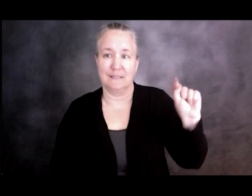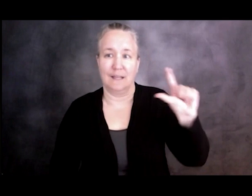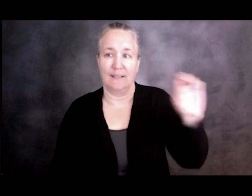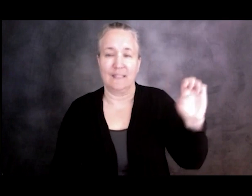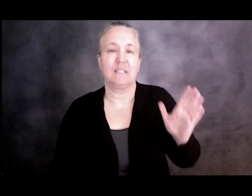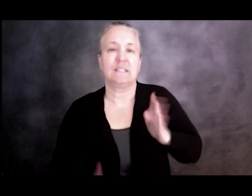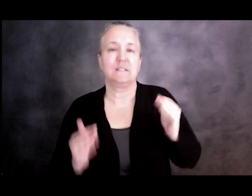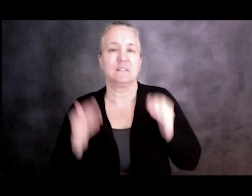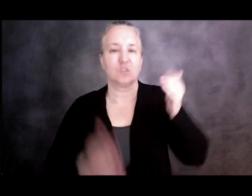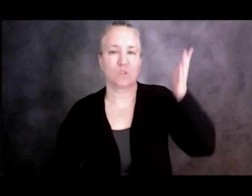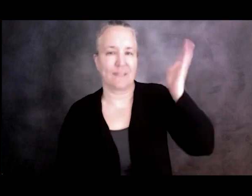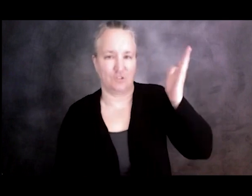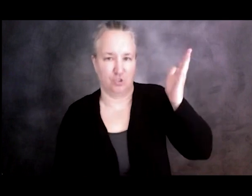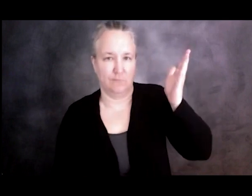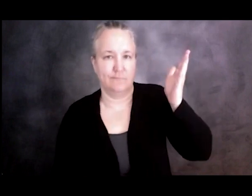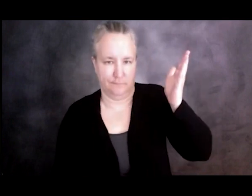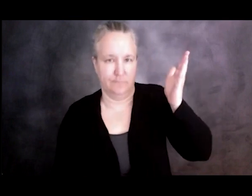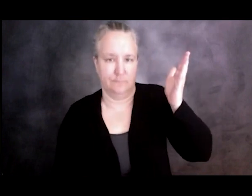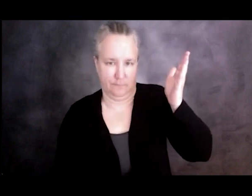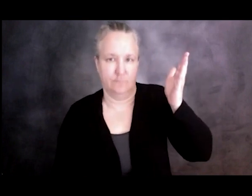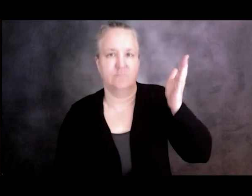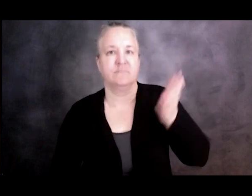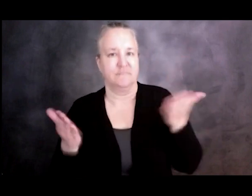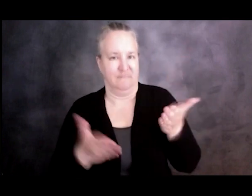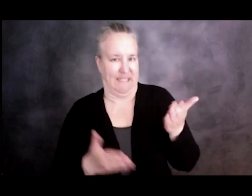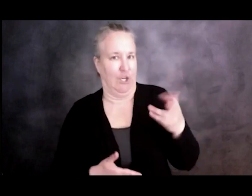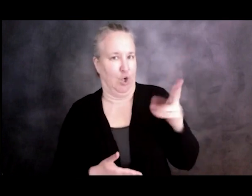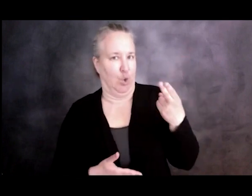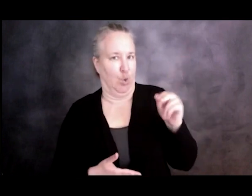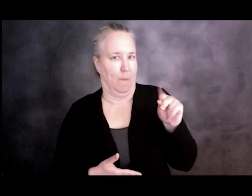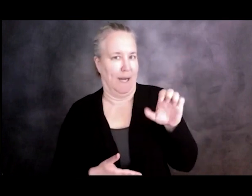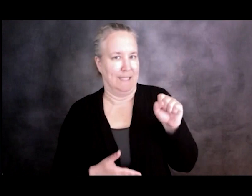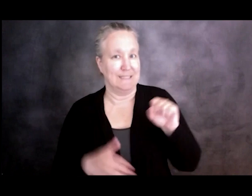which is our main distinguished lecture at the Wolf Humanities Center every year.